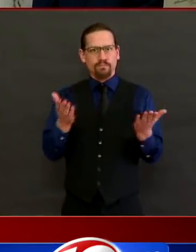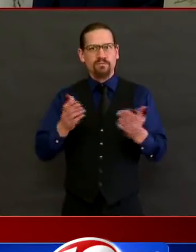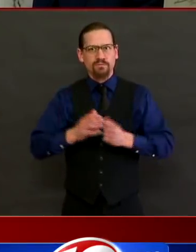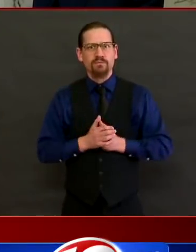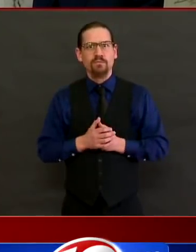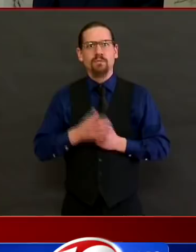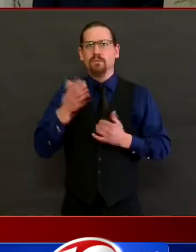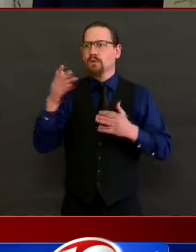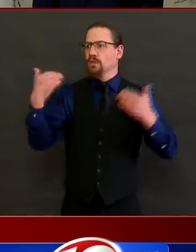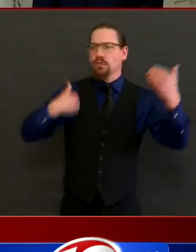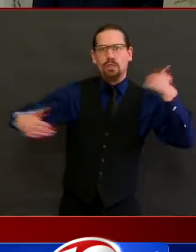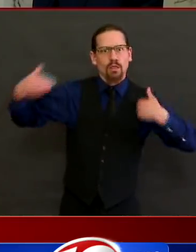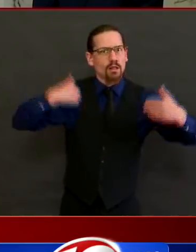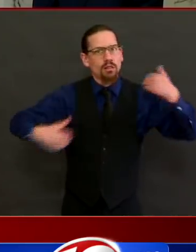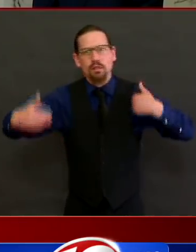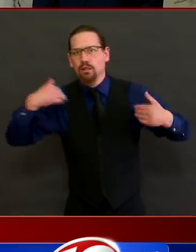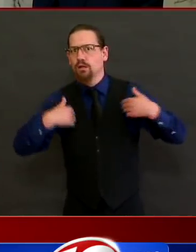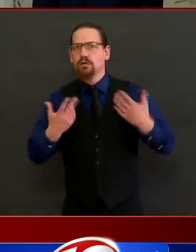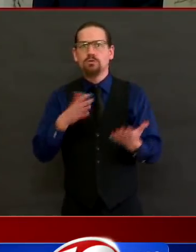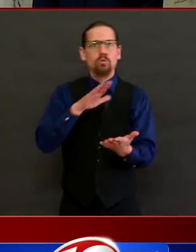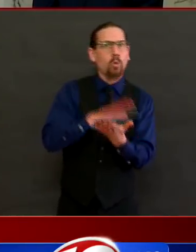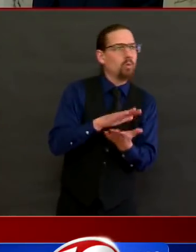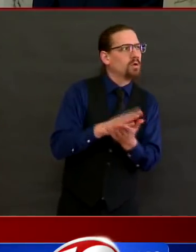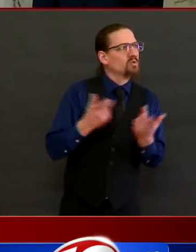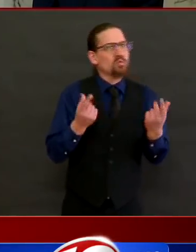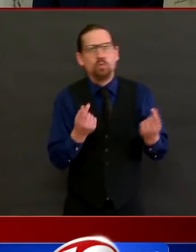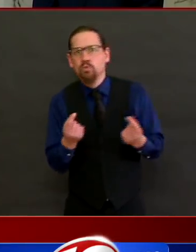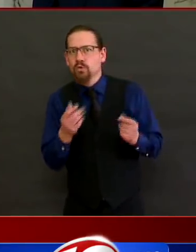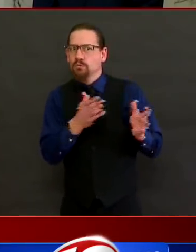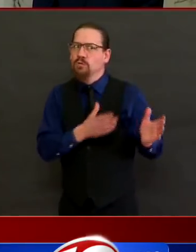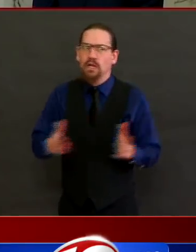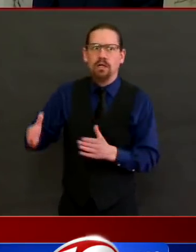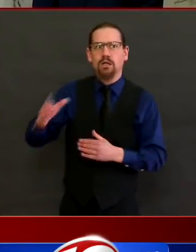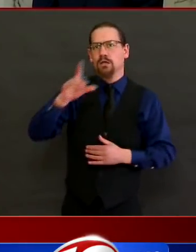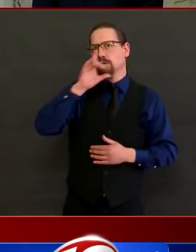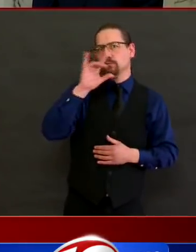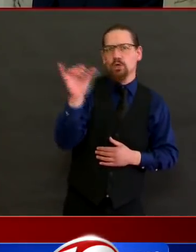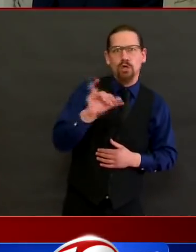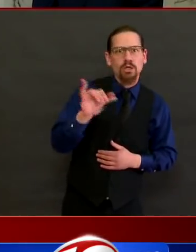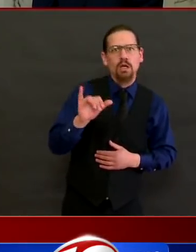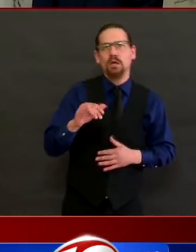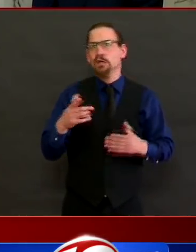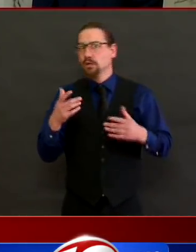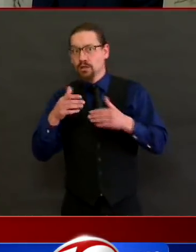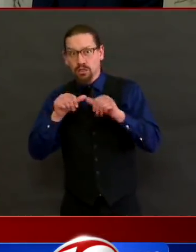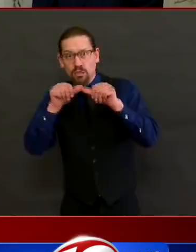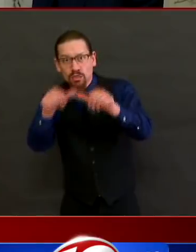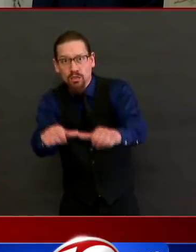MANY OF YOU ARE PROBABLY WONDERING WHAT IS GOING ON WITH SCHOOL. I HAD HOPED TO BE ABLE TO MAKE